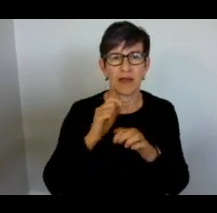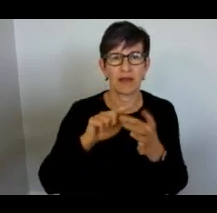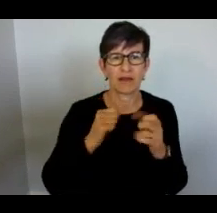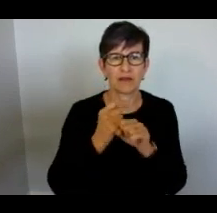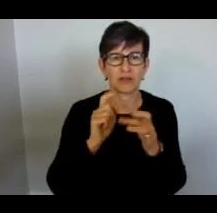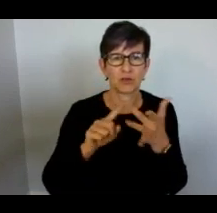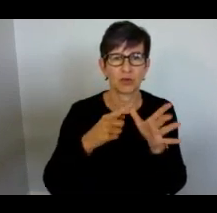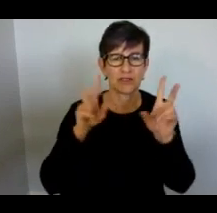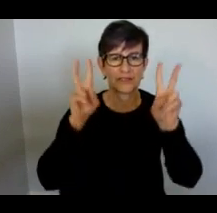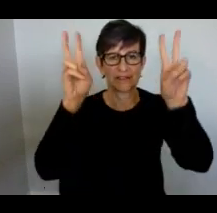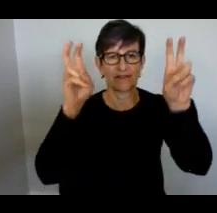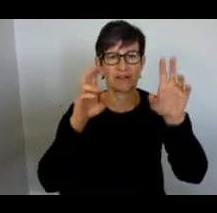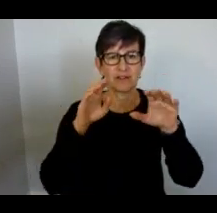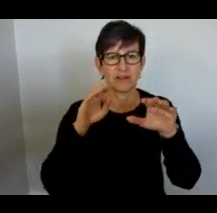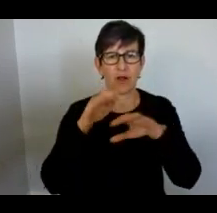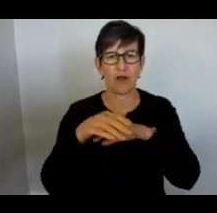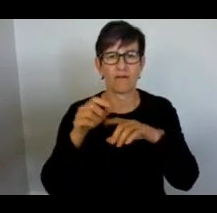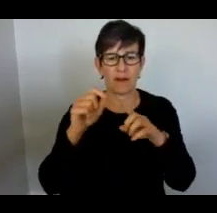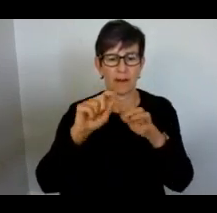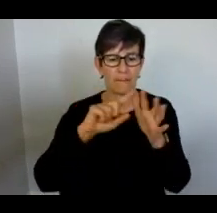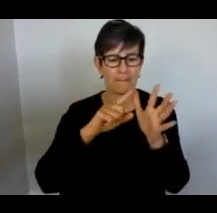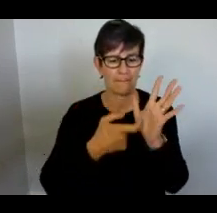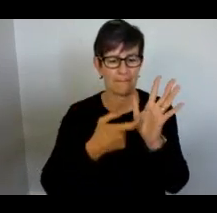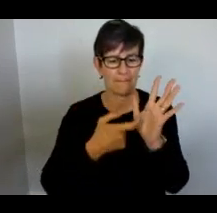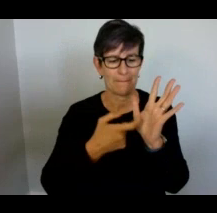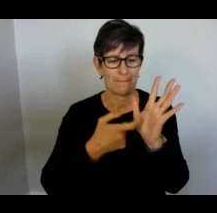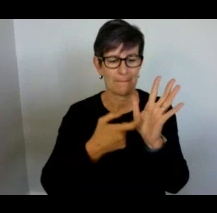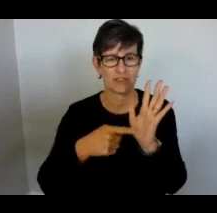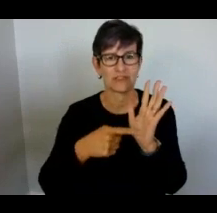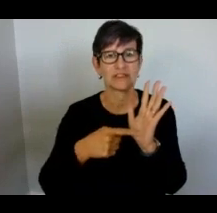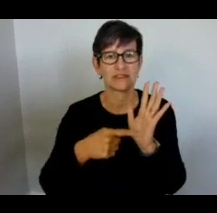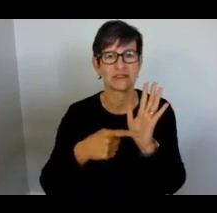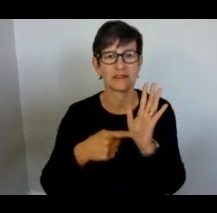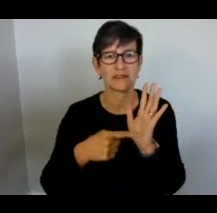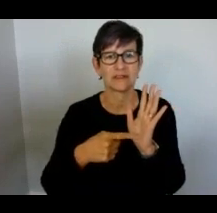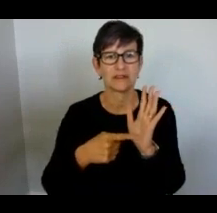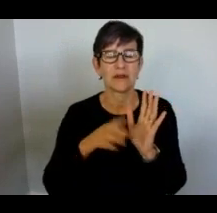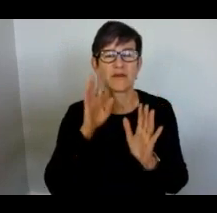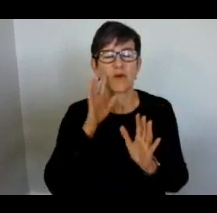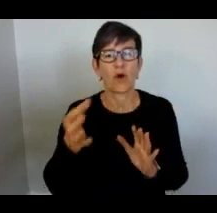Just that question that came through earlier whether a grandparent could